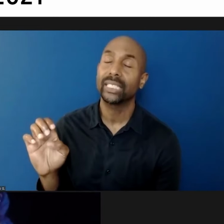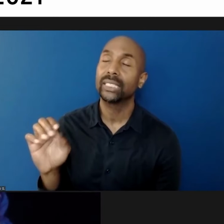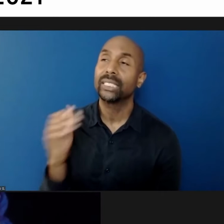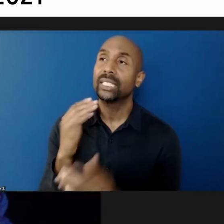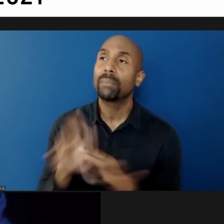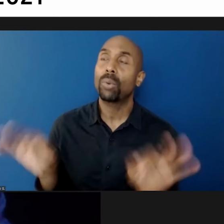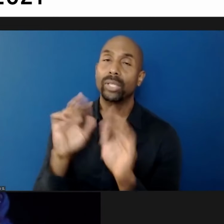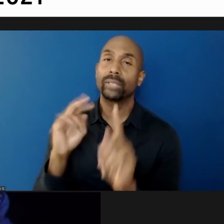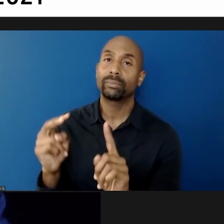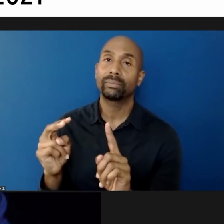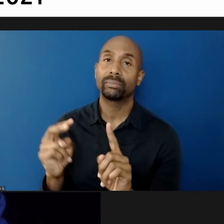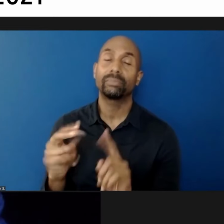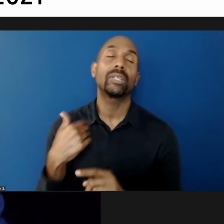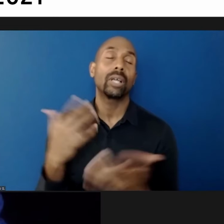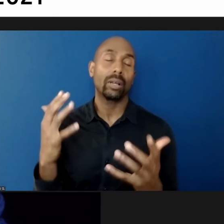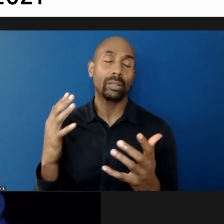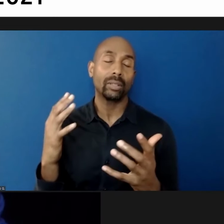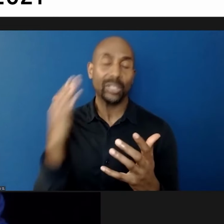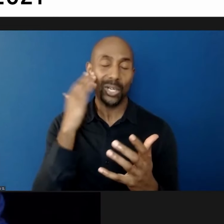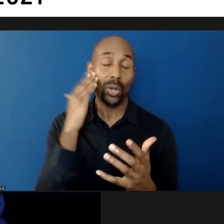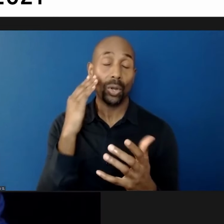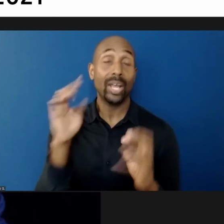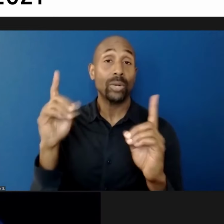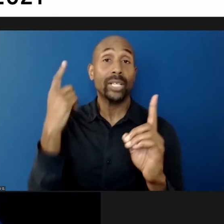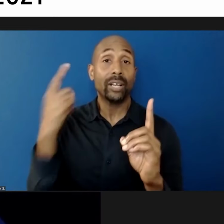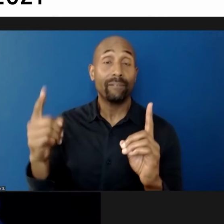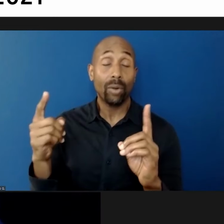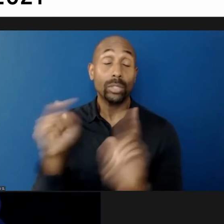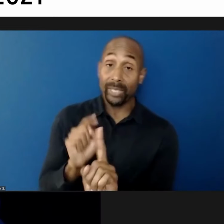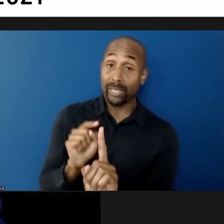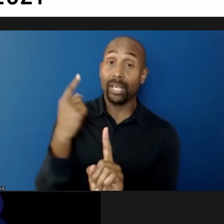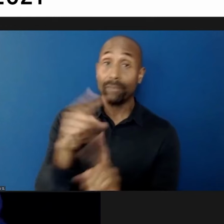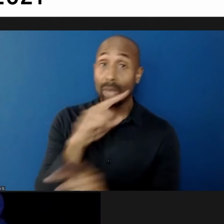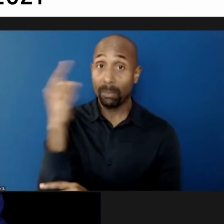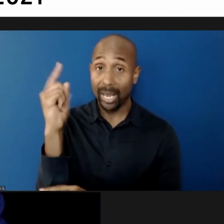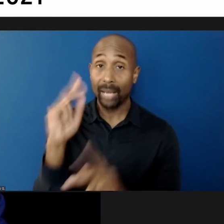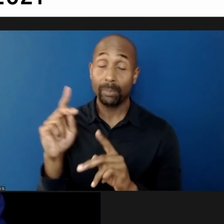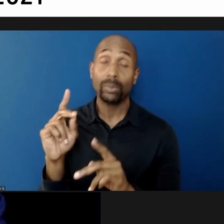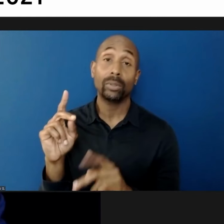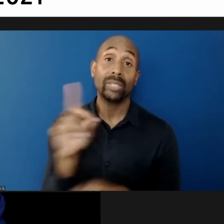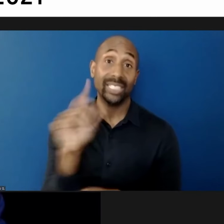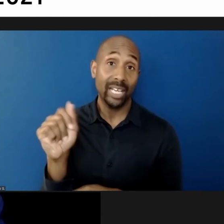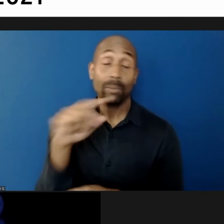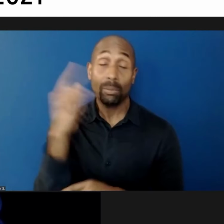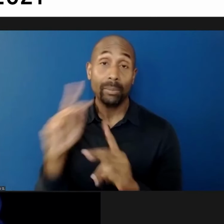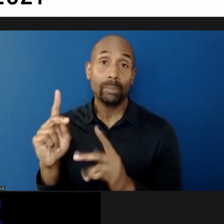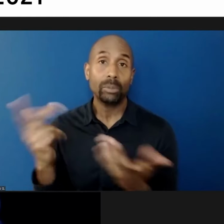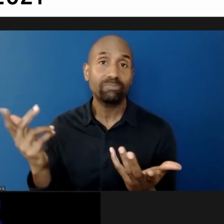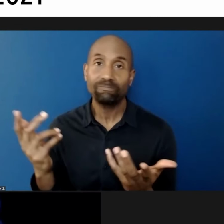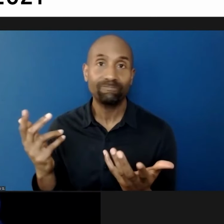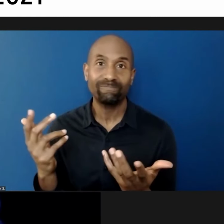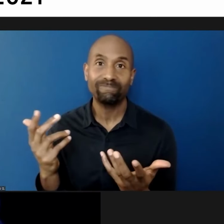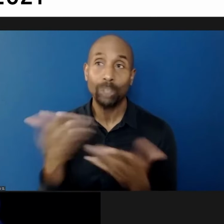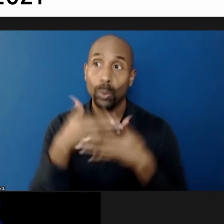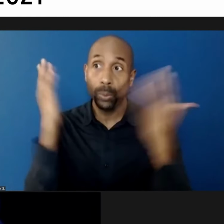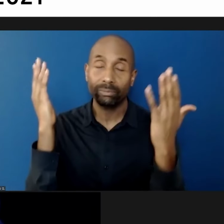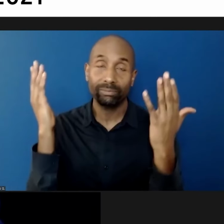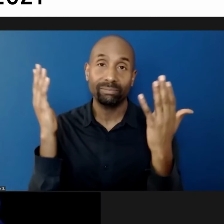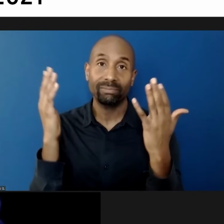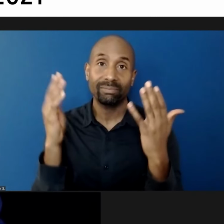Black folks, is simply lacking, and that absolutely does contribute, as you said, to the perpetuating